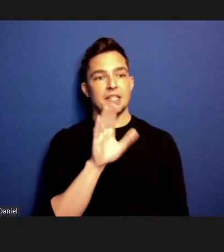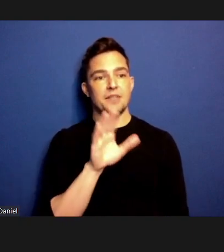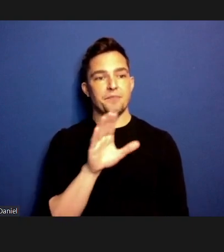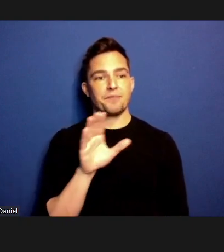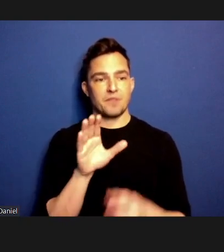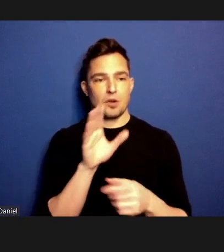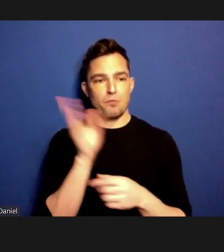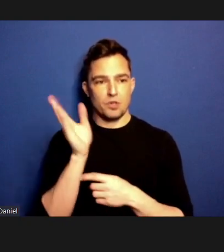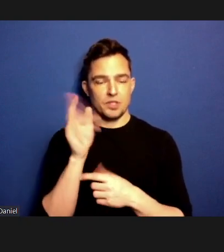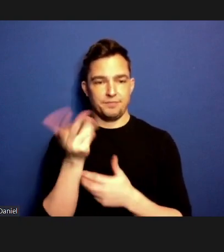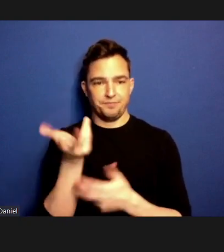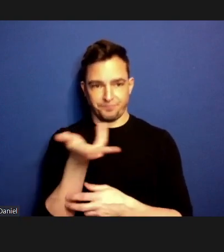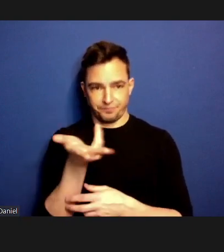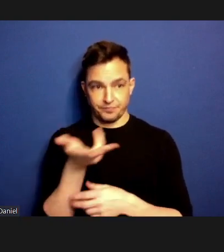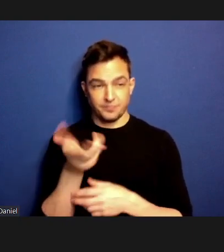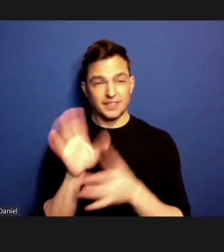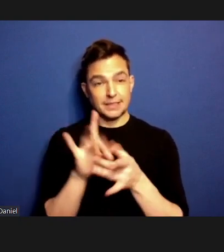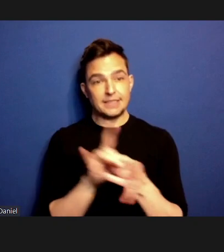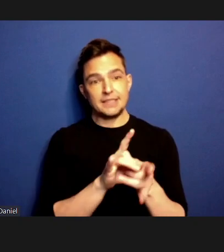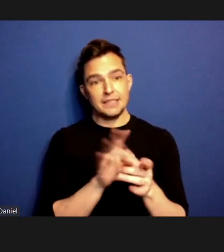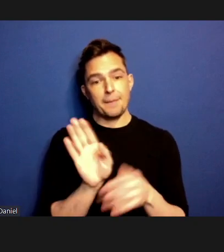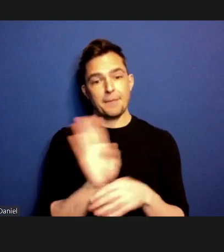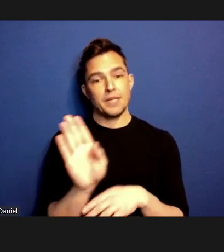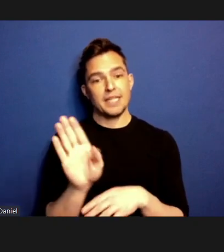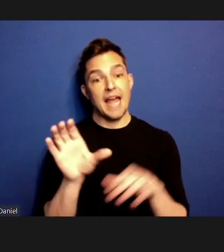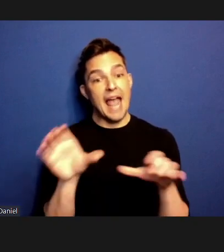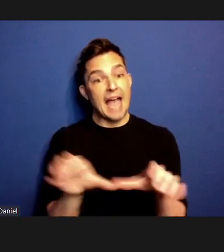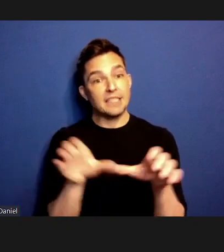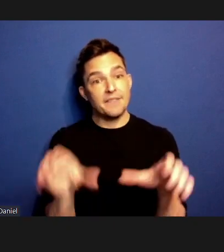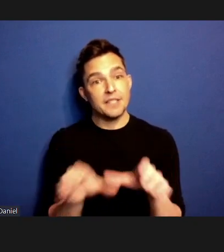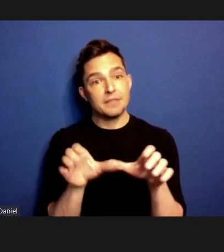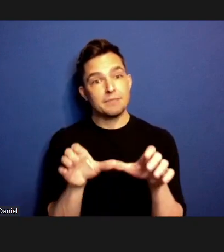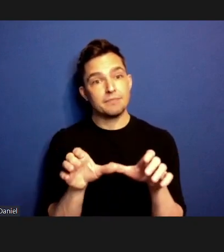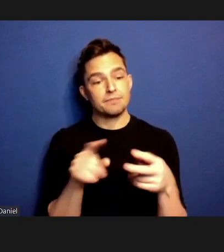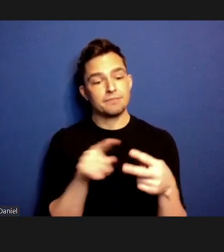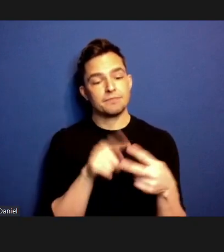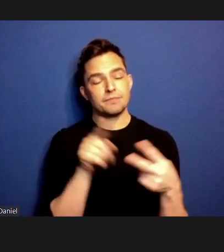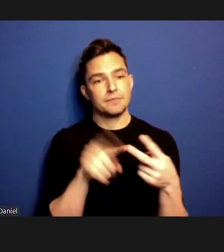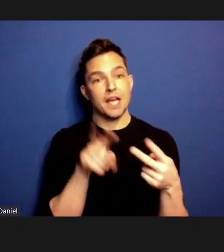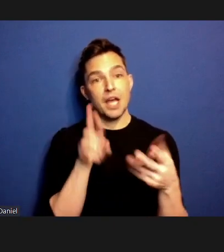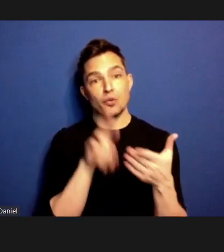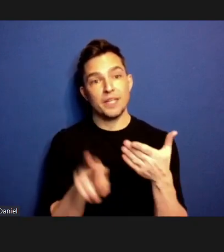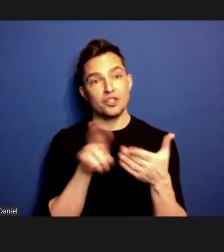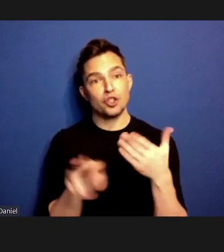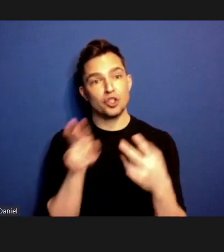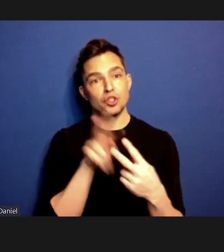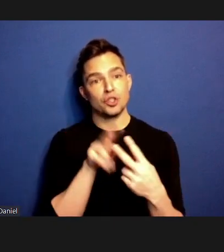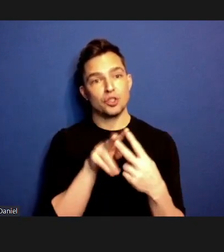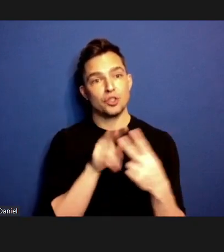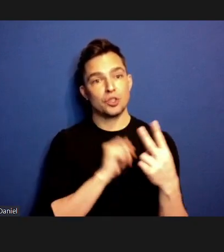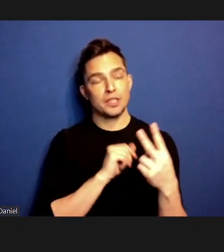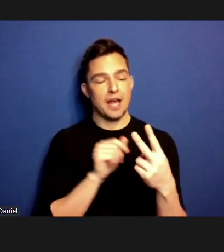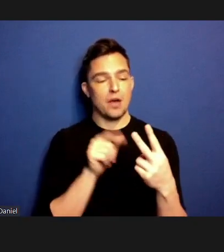is also the connection between activism and research and the way that these two are connected.